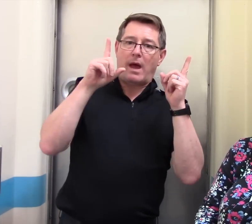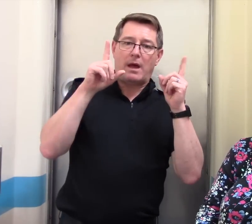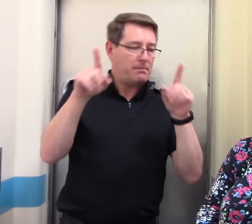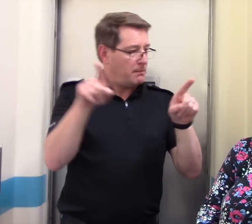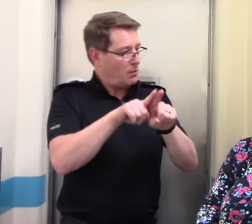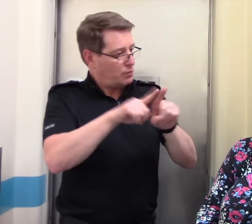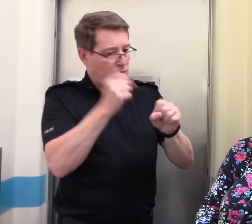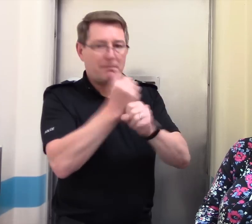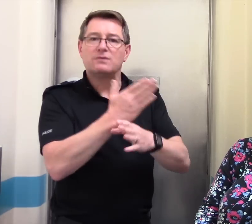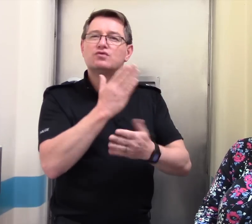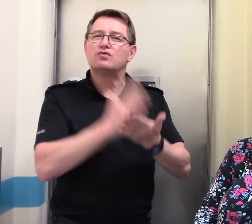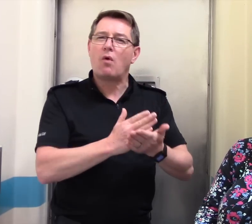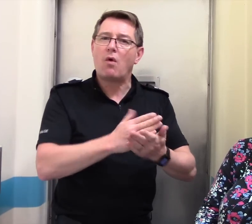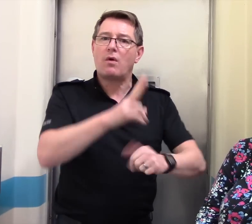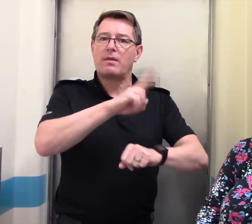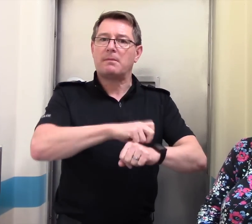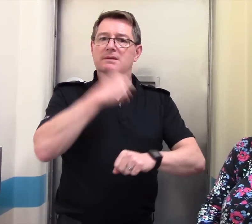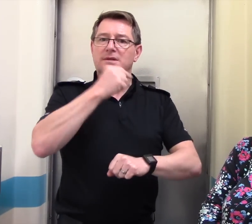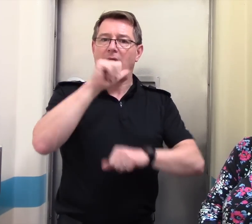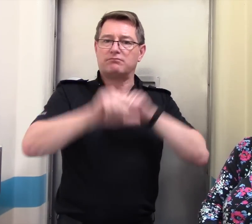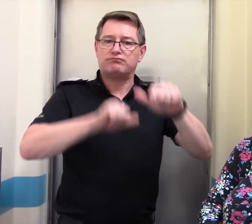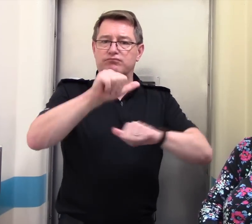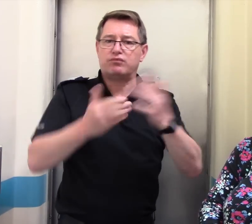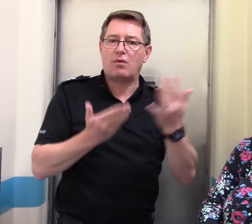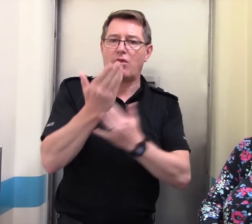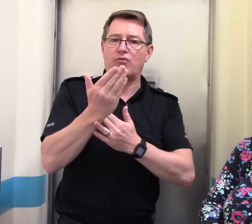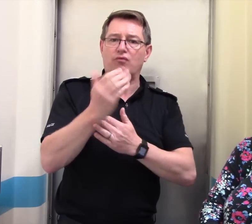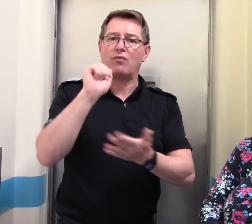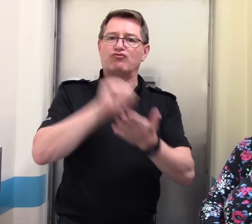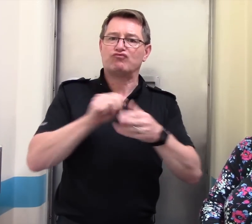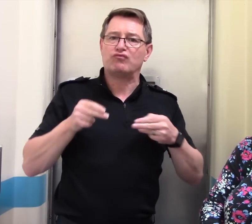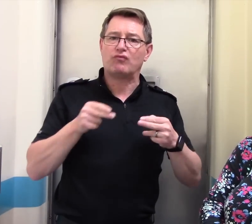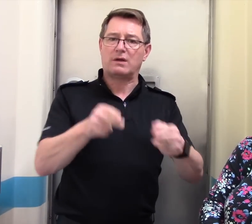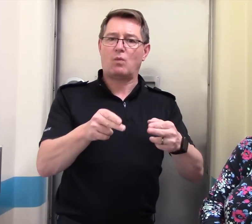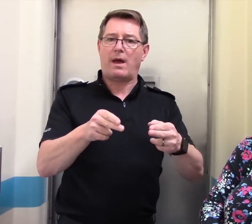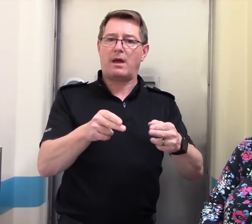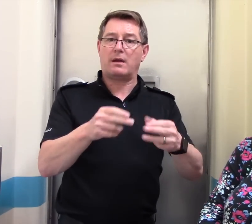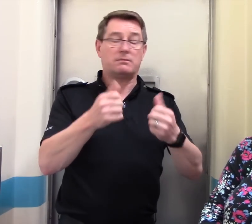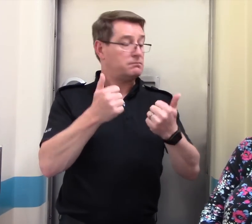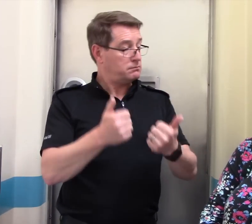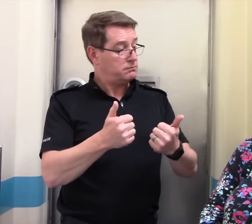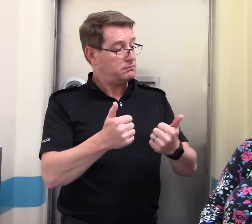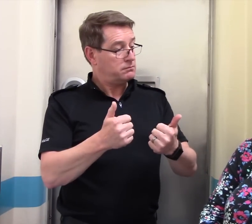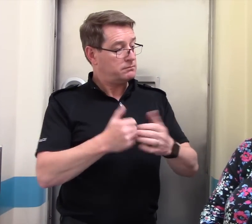but also to ensure the police follow the correct procedures.